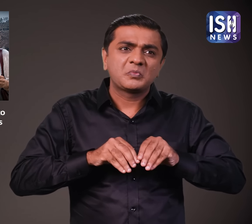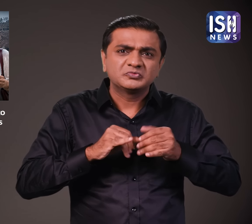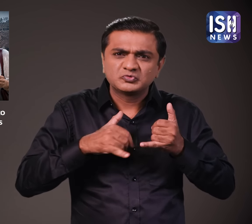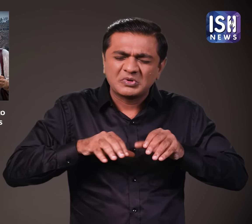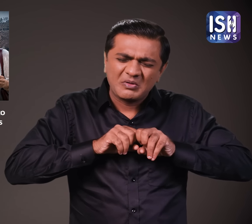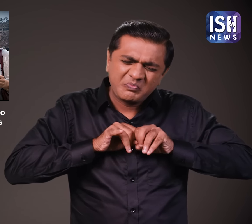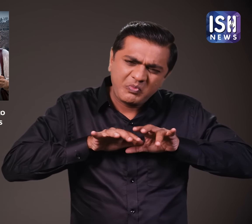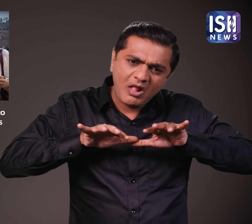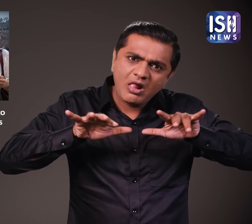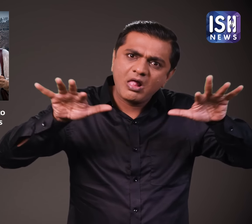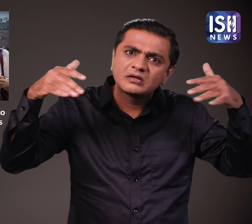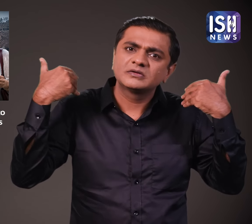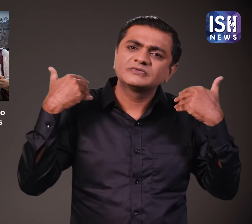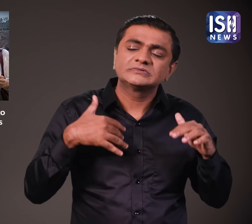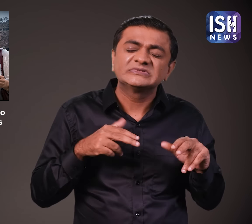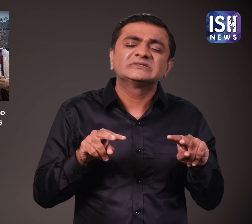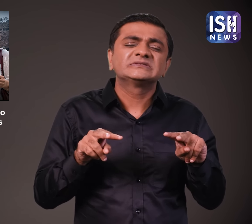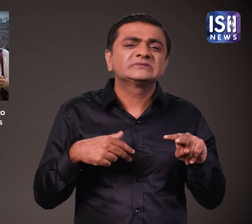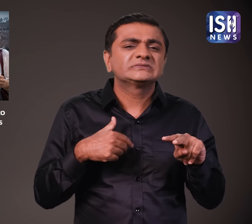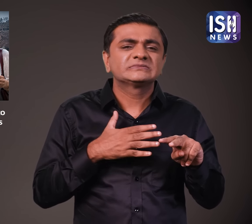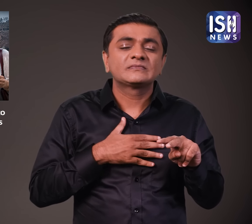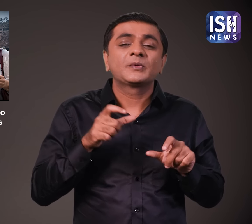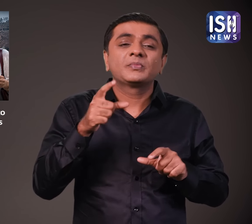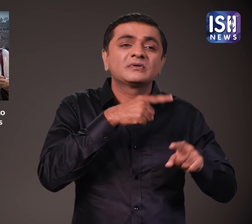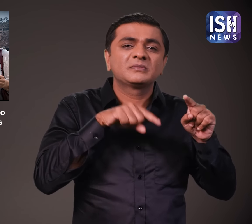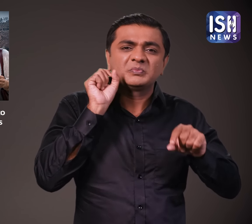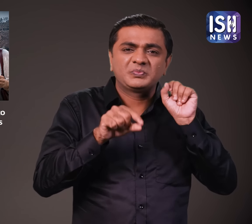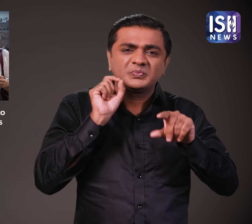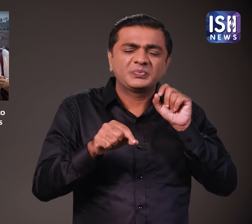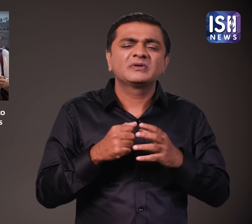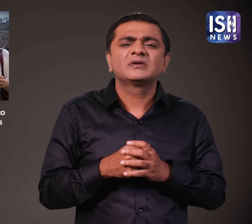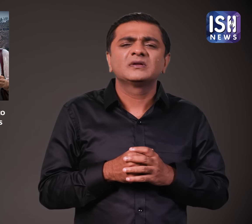The news went viral on social media with many people commenting.